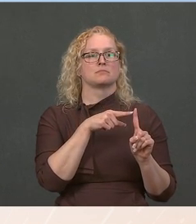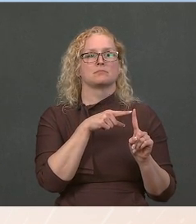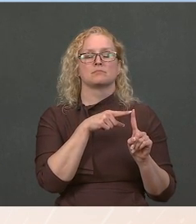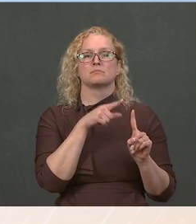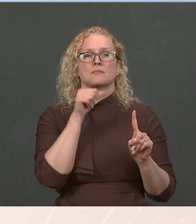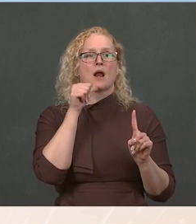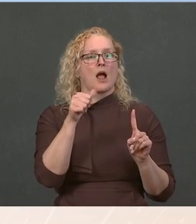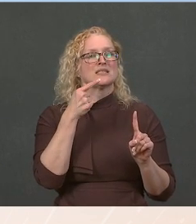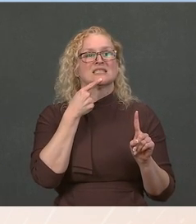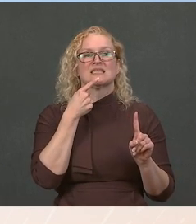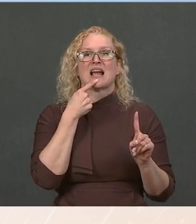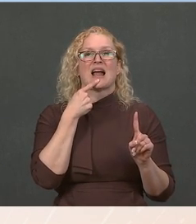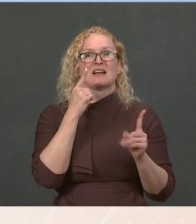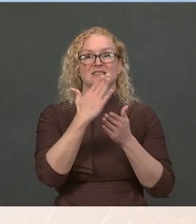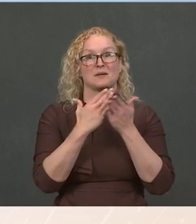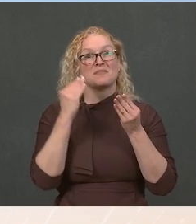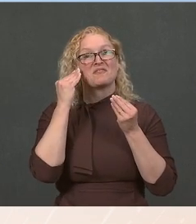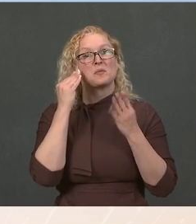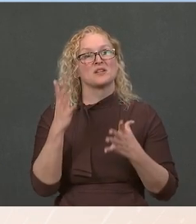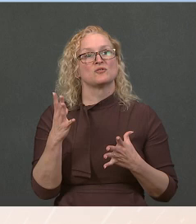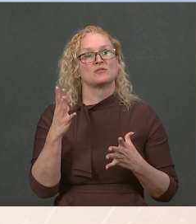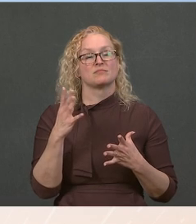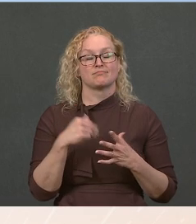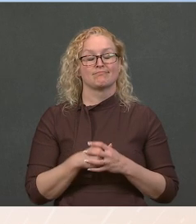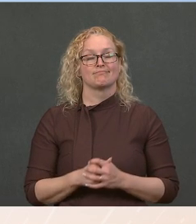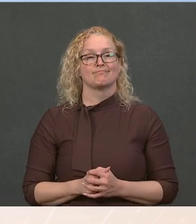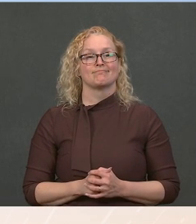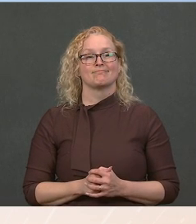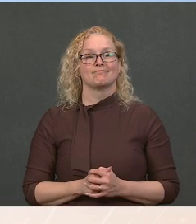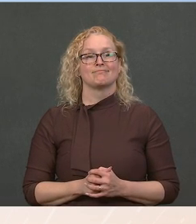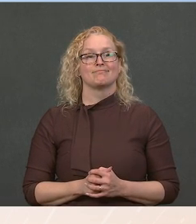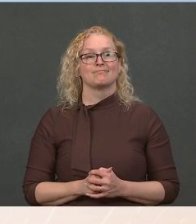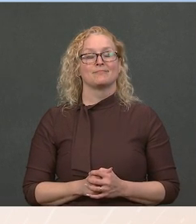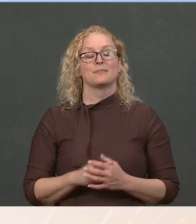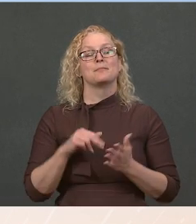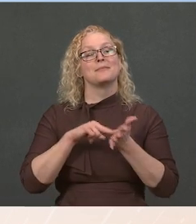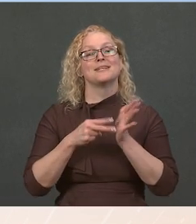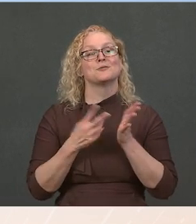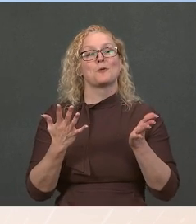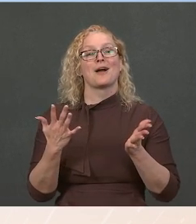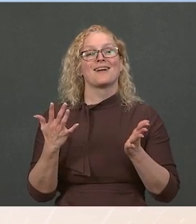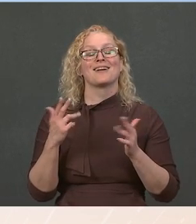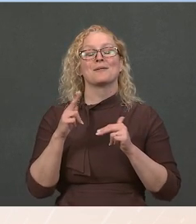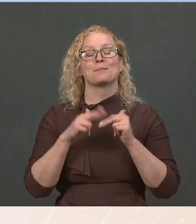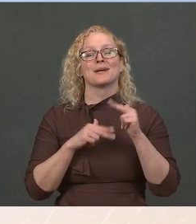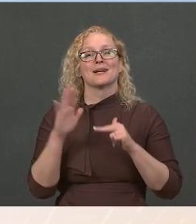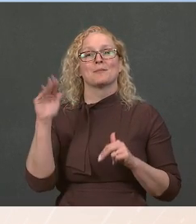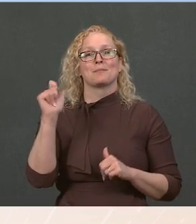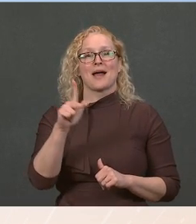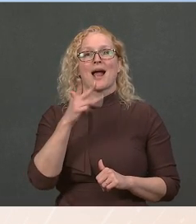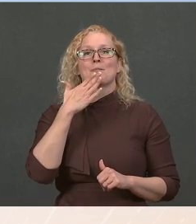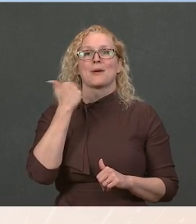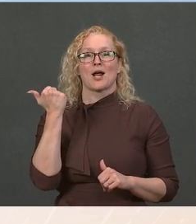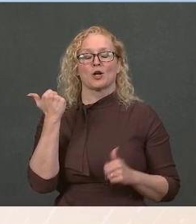is fully paid for with over $2 trillion in offsets that the President outlined in the Build Back Better framework